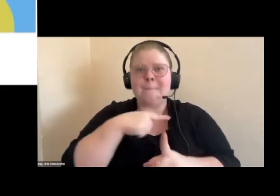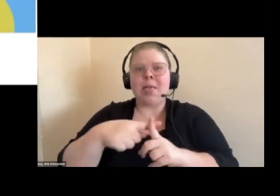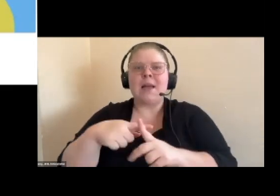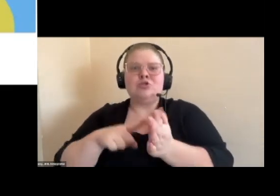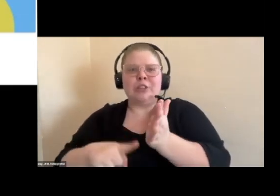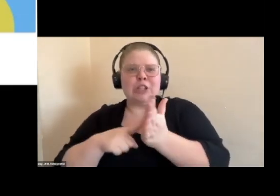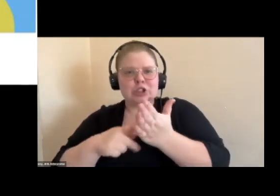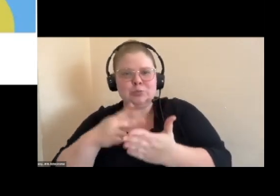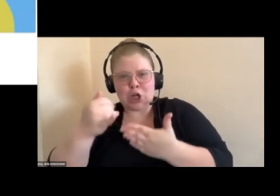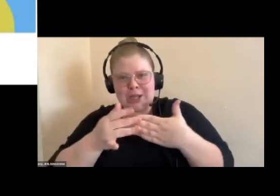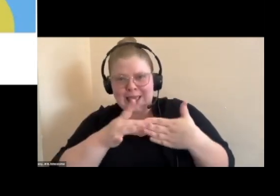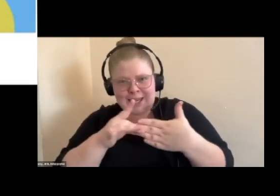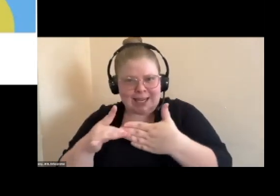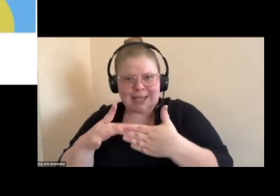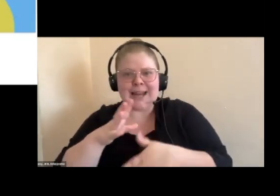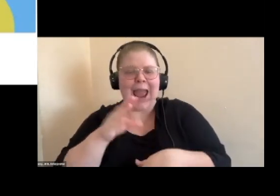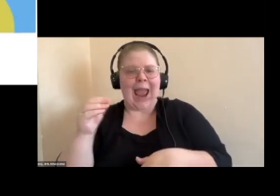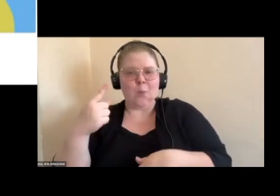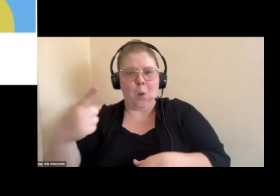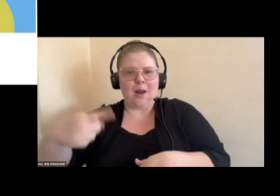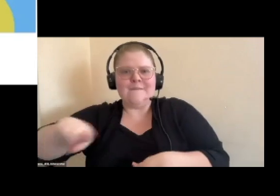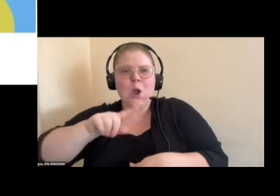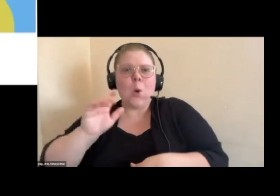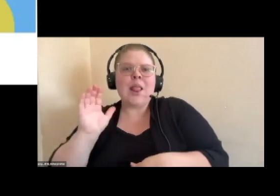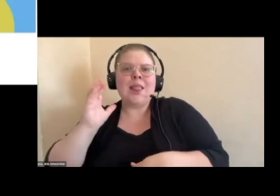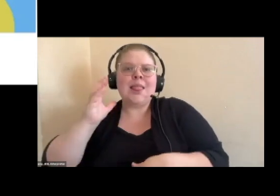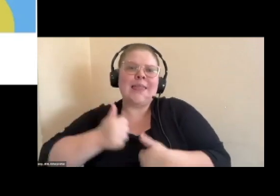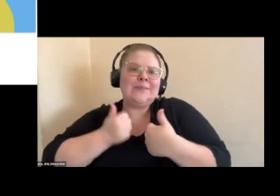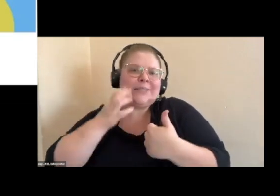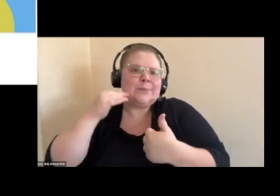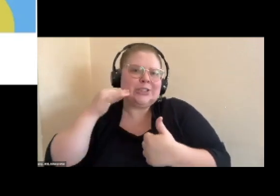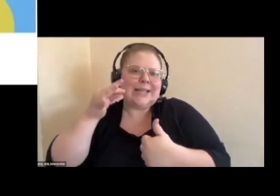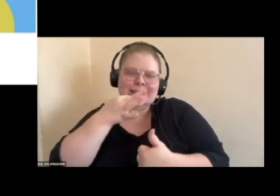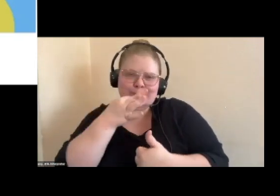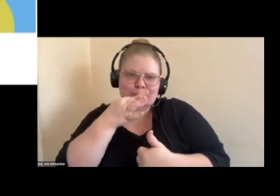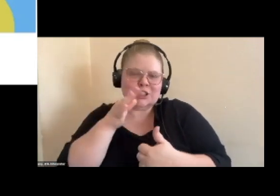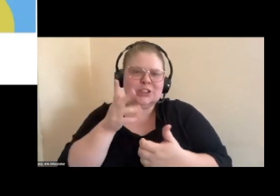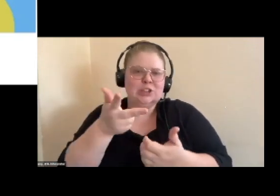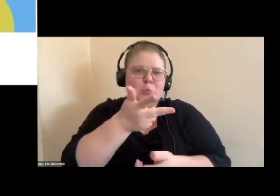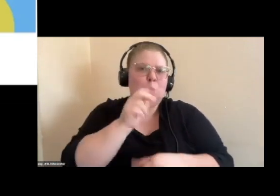and one of our lived experience experts. So I'm going to share that.